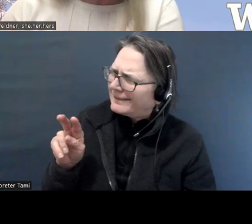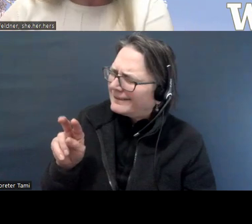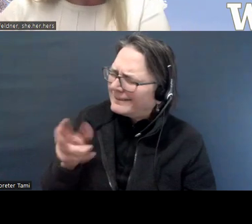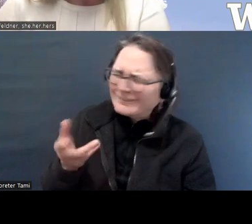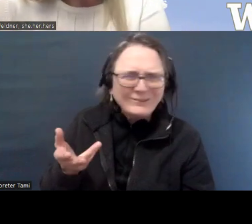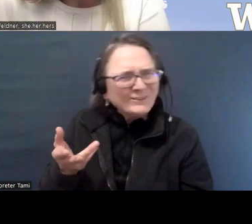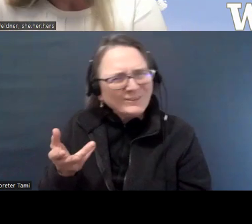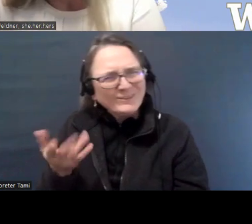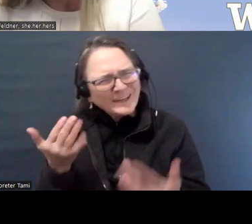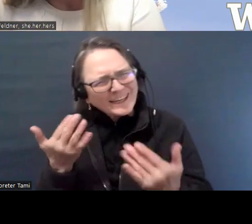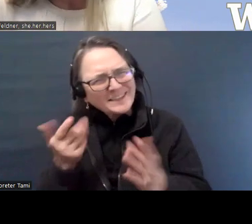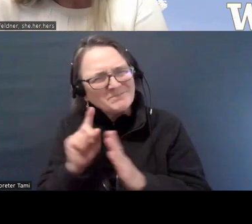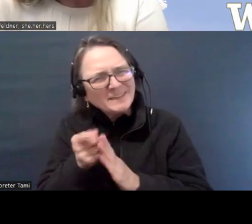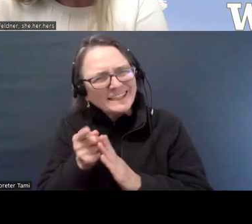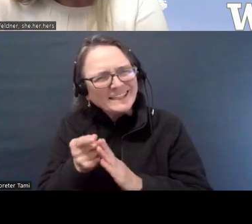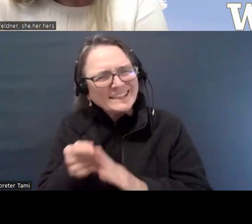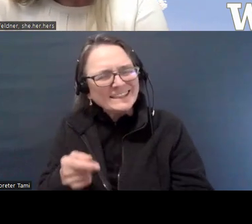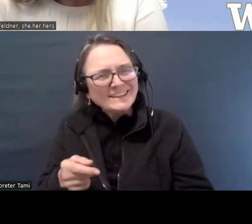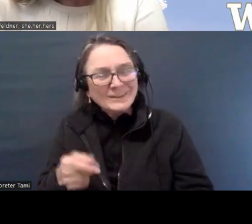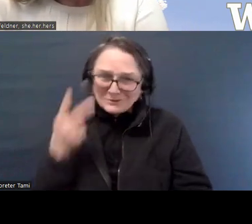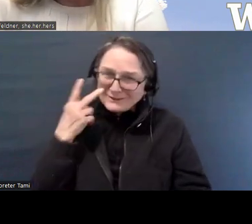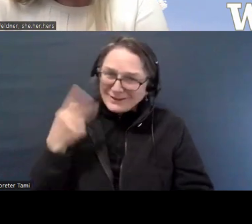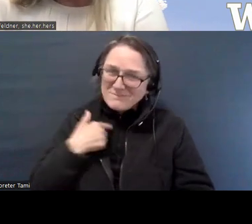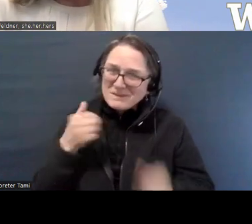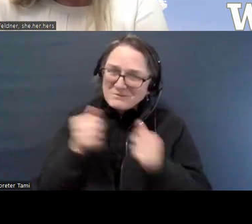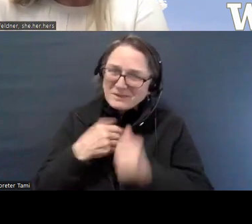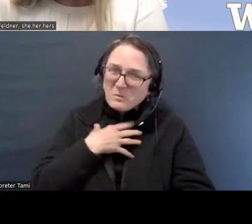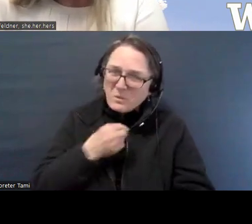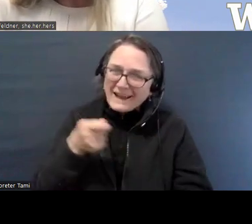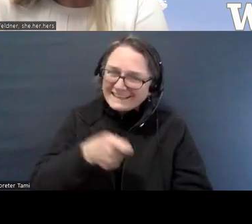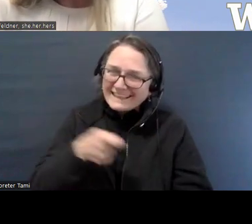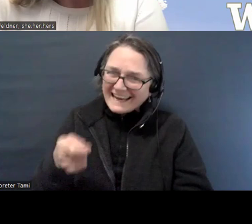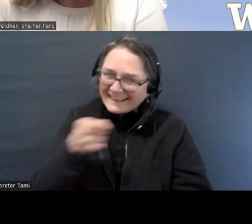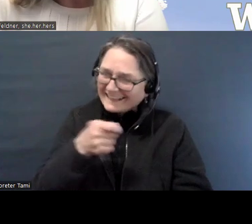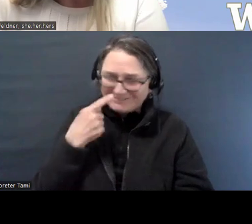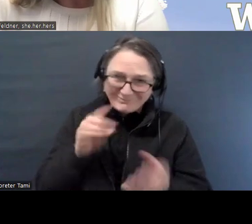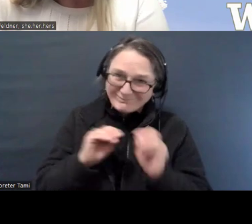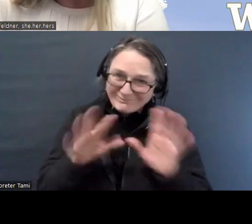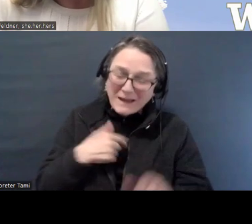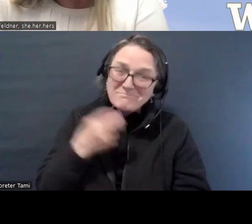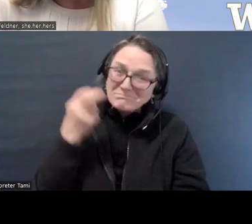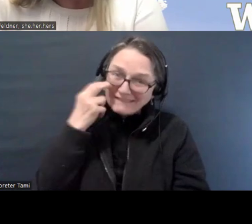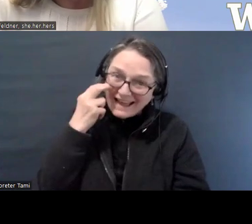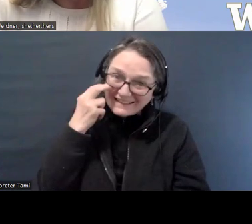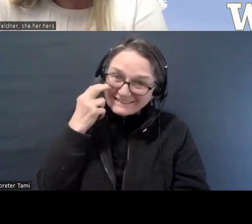You saw me with a white cane. You know that I am blind and you are busy directing me."